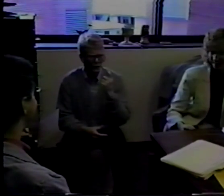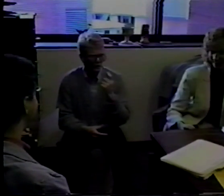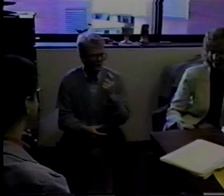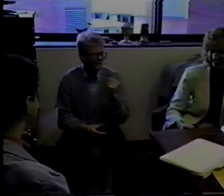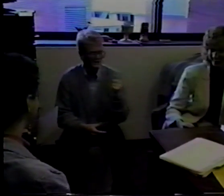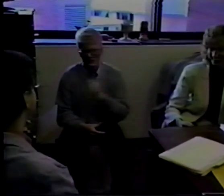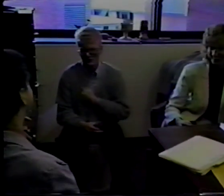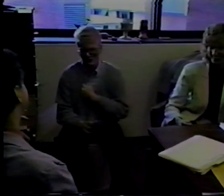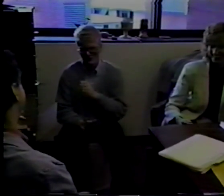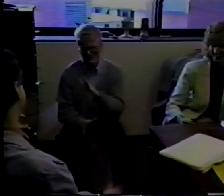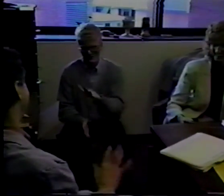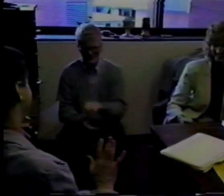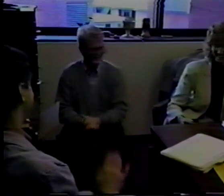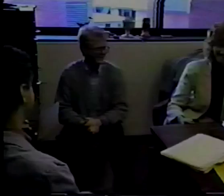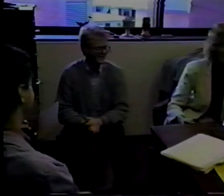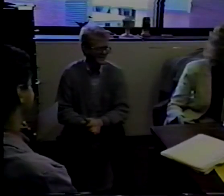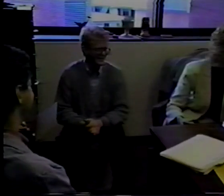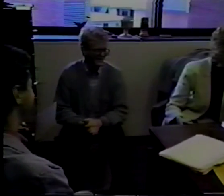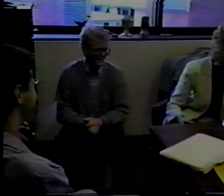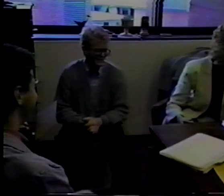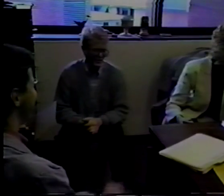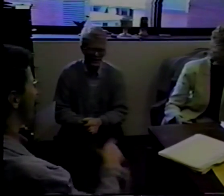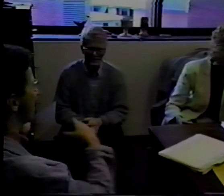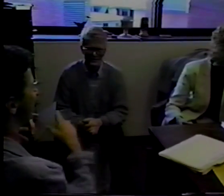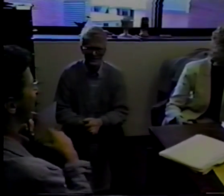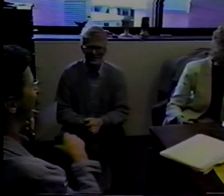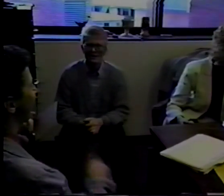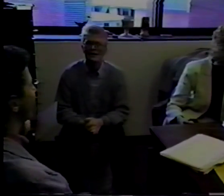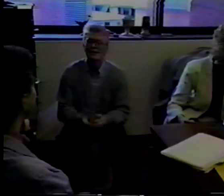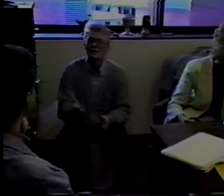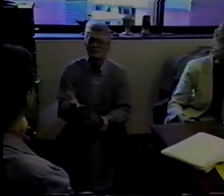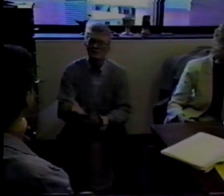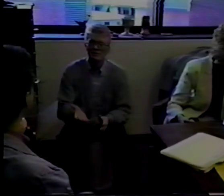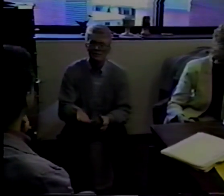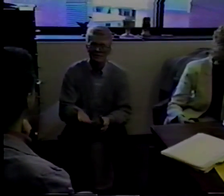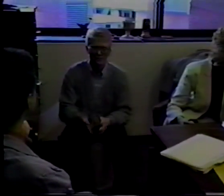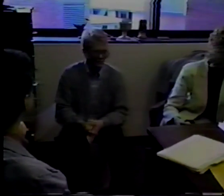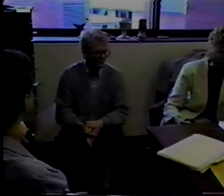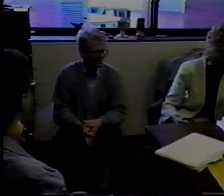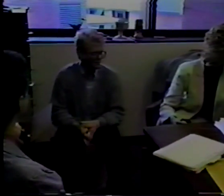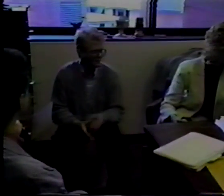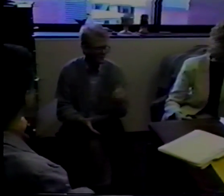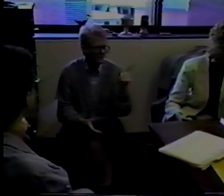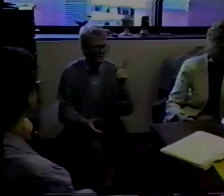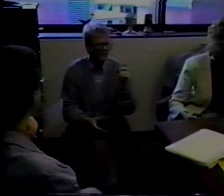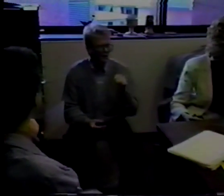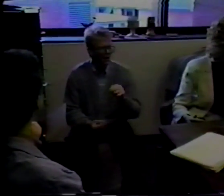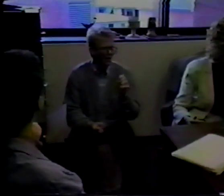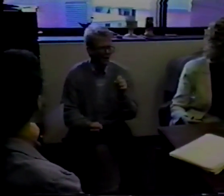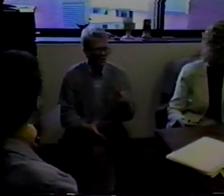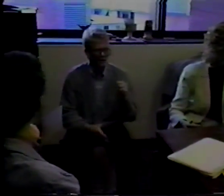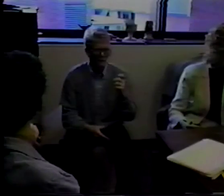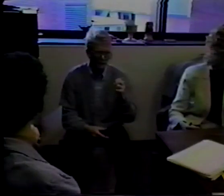Sorry! Answering machine: And you can leave a message when you return my call.